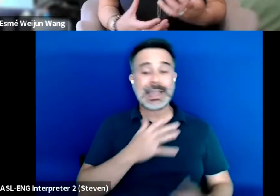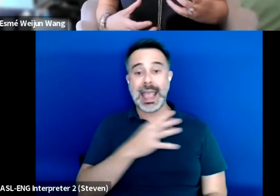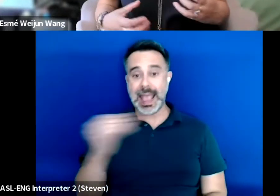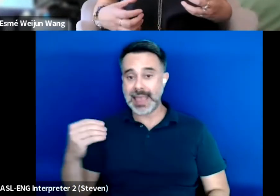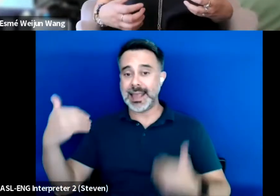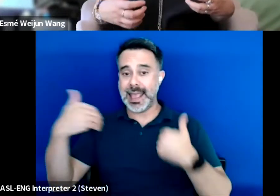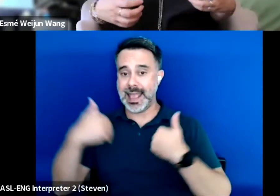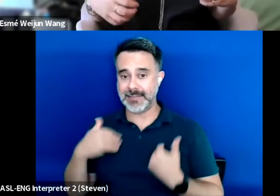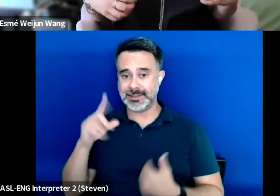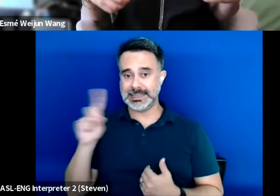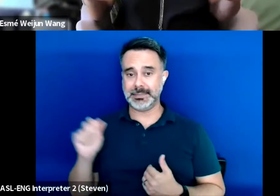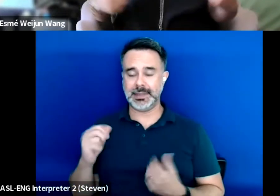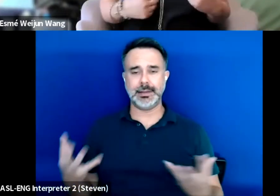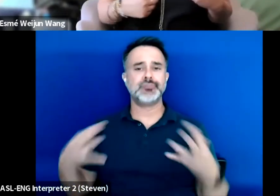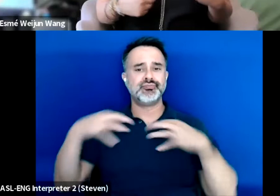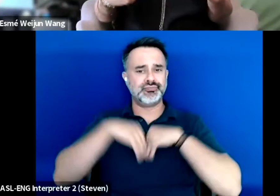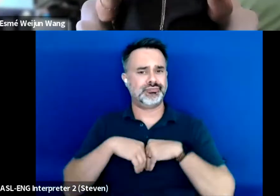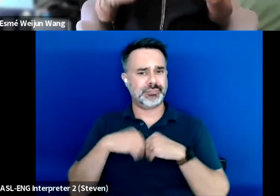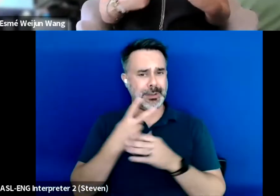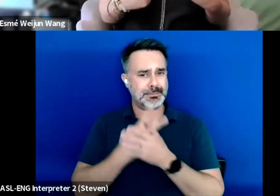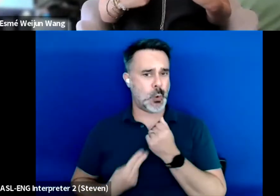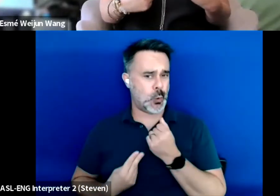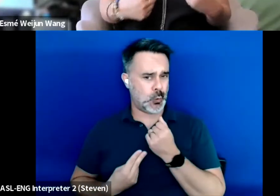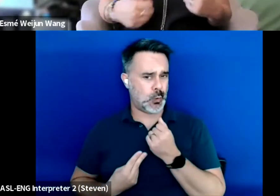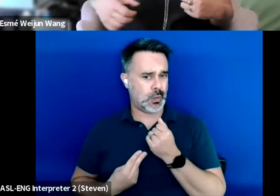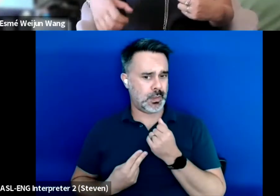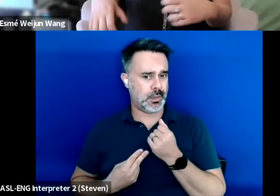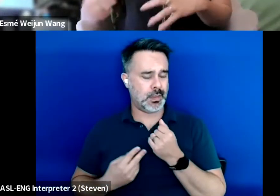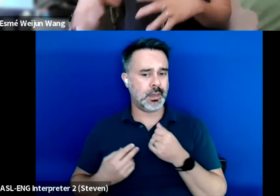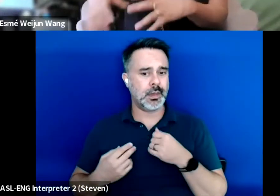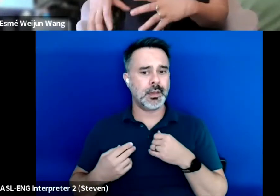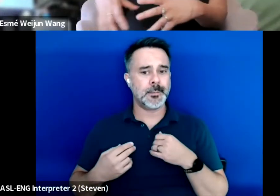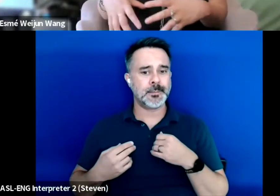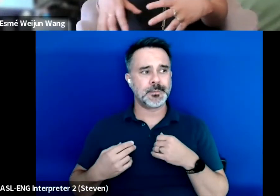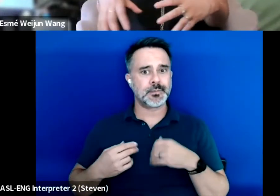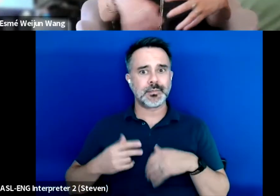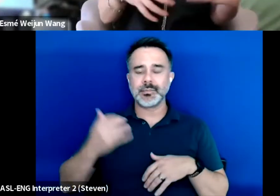painful journey through -- through just excruciating child abuse.